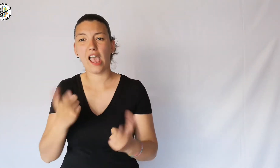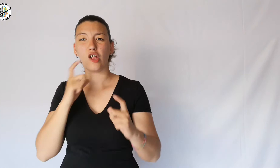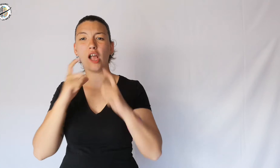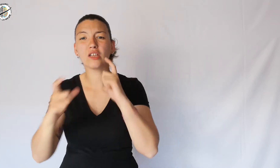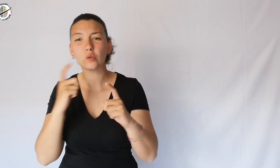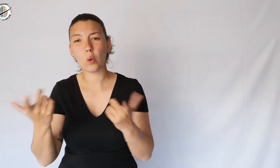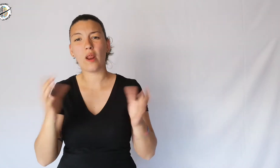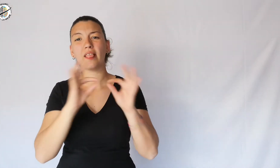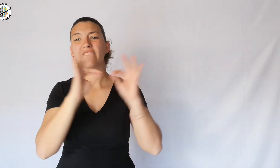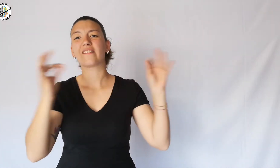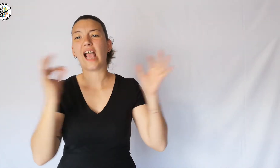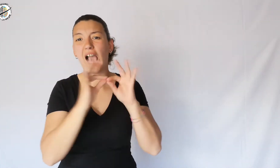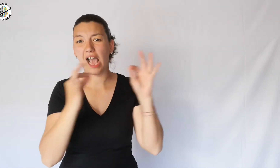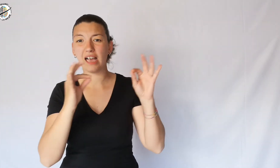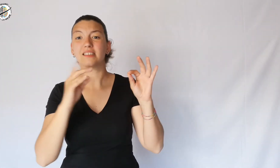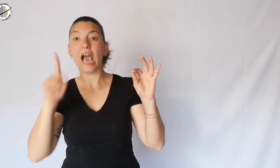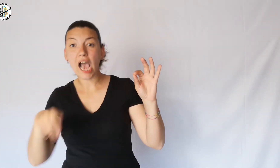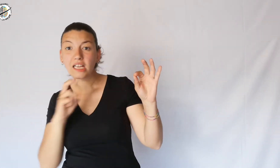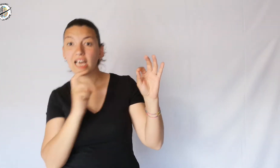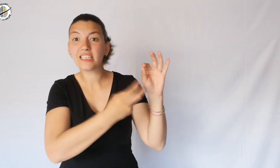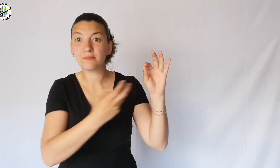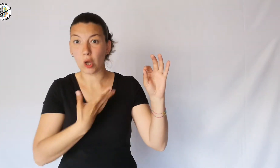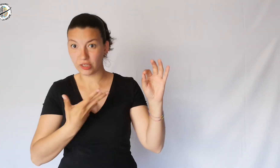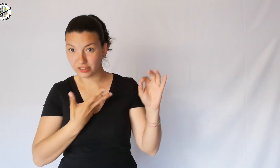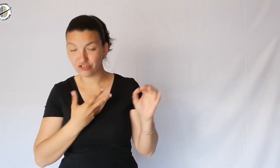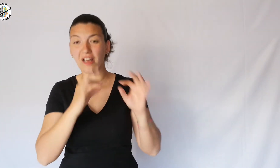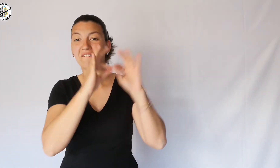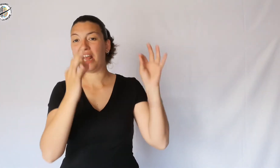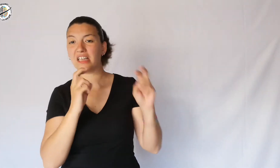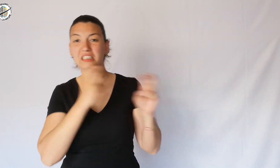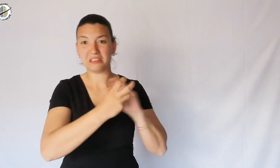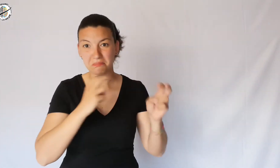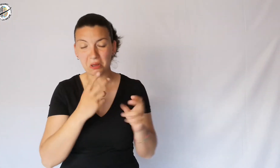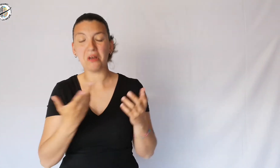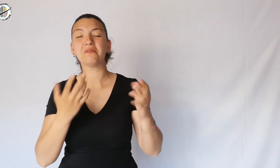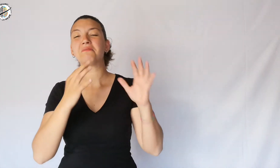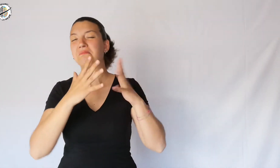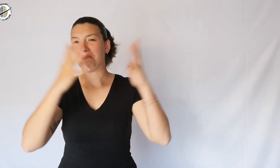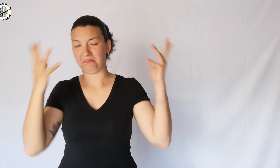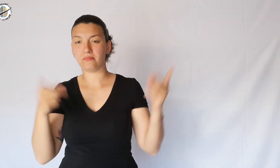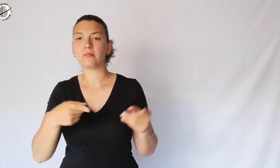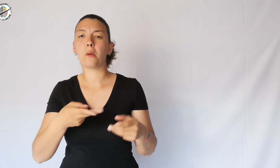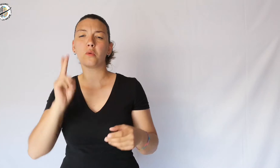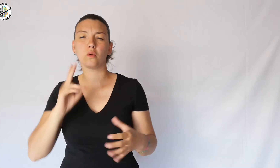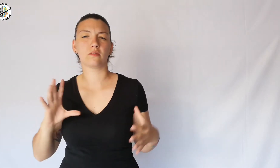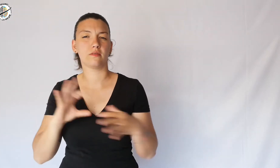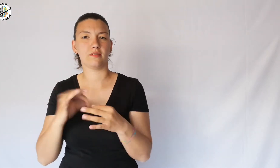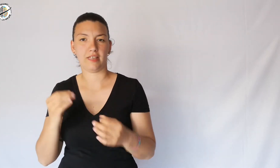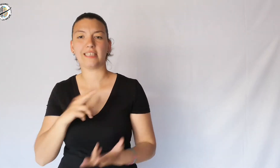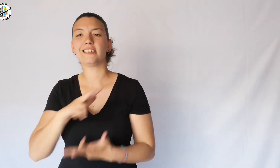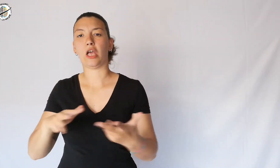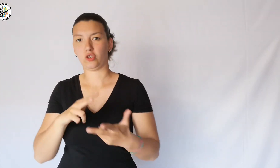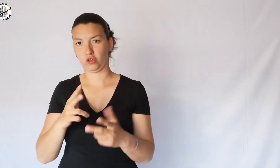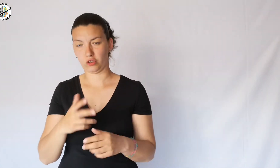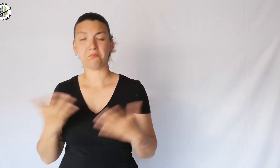insults, phrases and even the answers in the dialogues concerning sex,